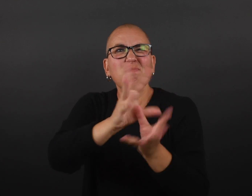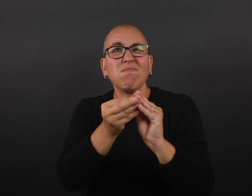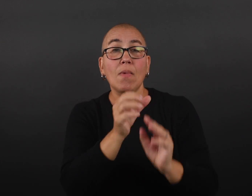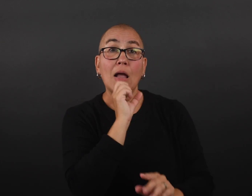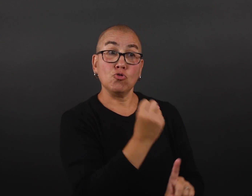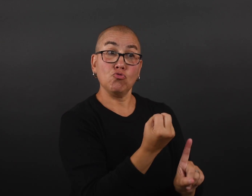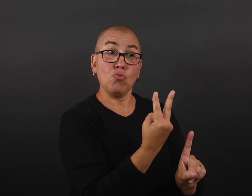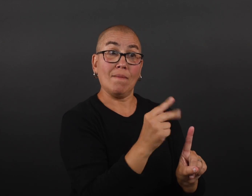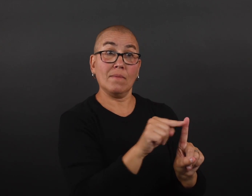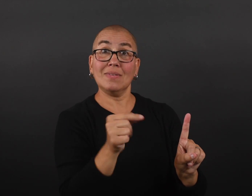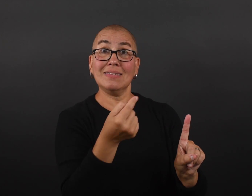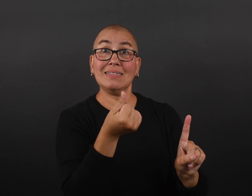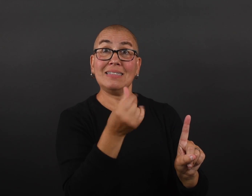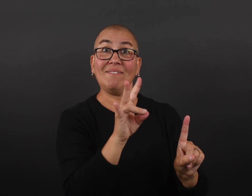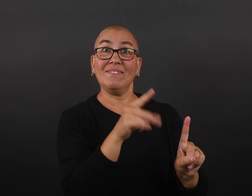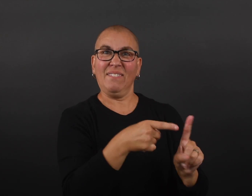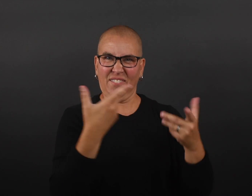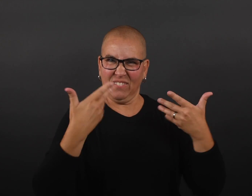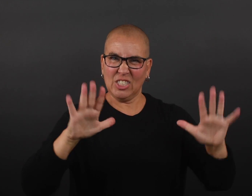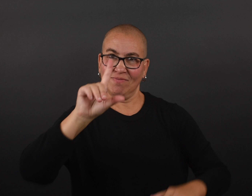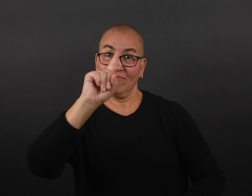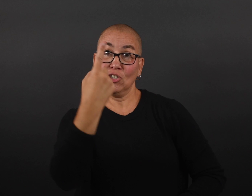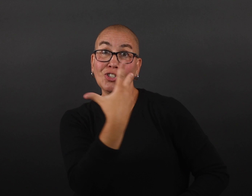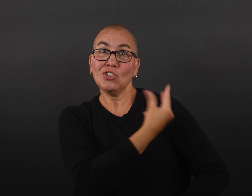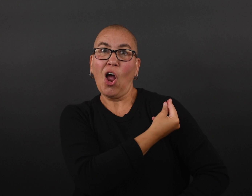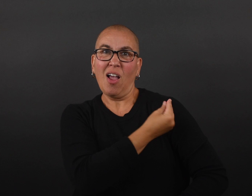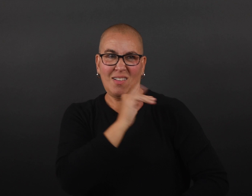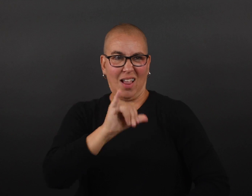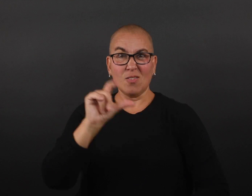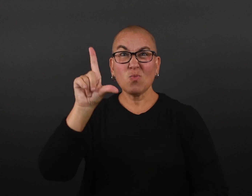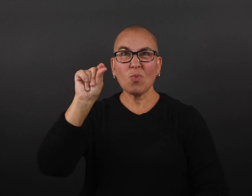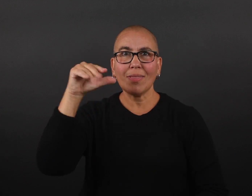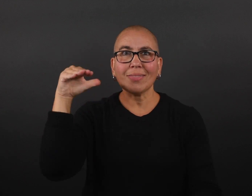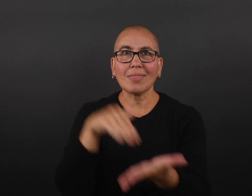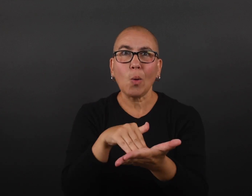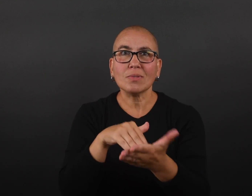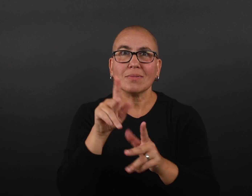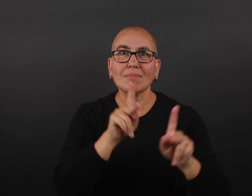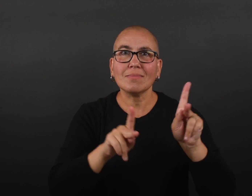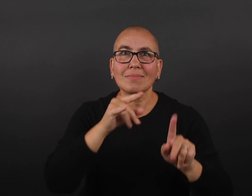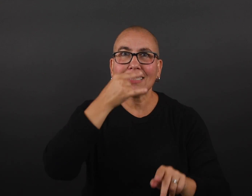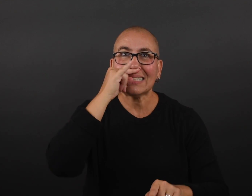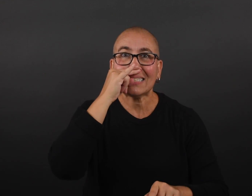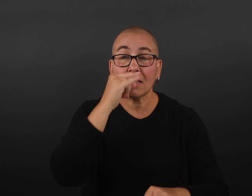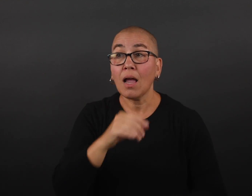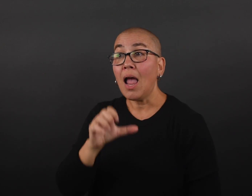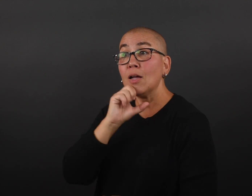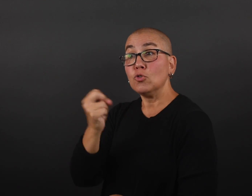Two weeks into the campaign, more than 20,000 12- to 17-year-olds across the state have